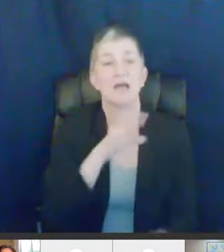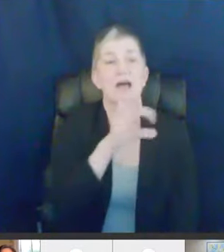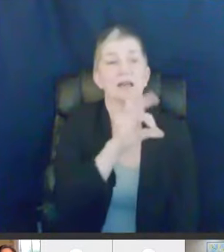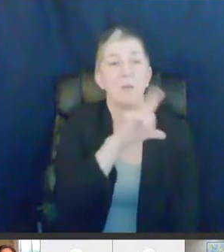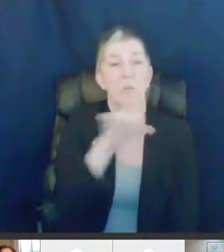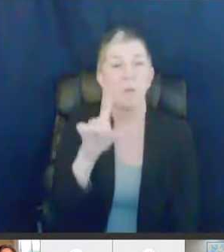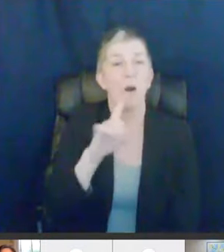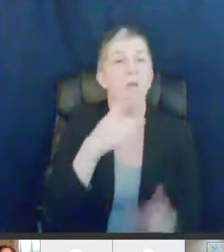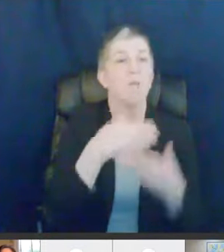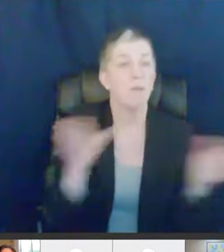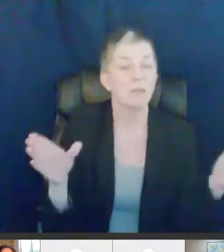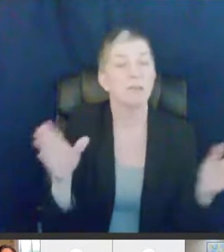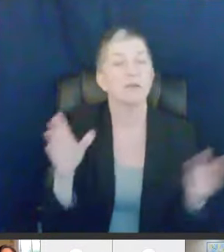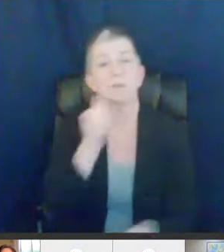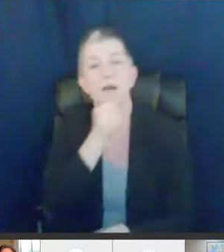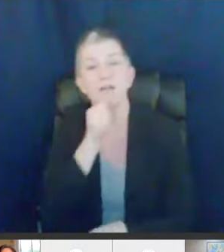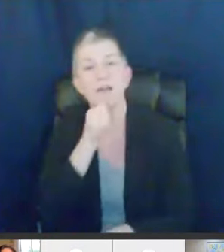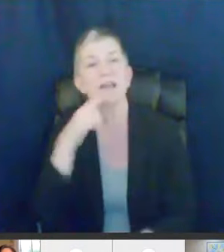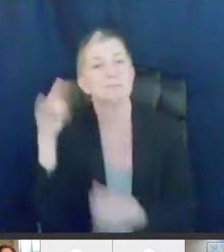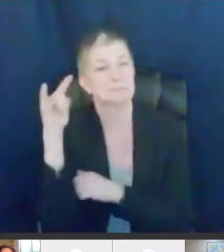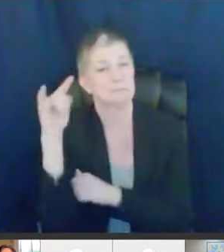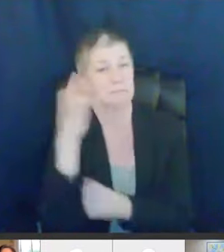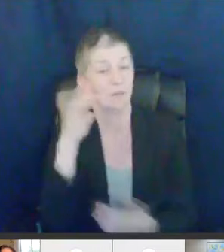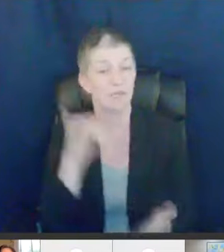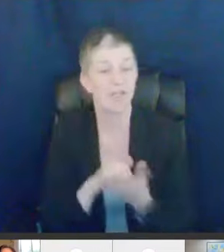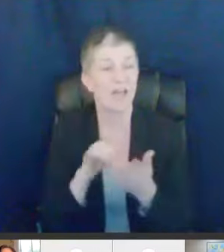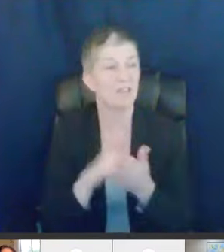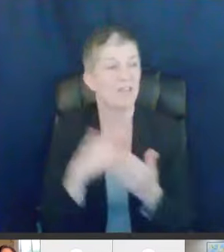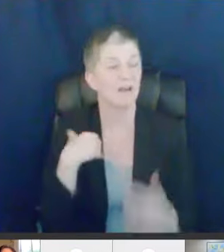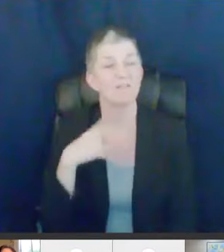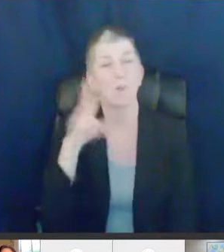medical services these agencies are staffed by over 1,600 EMS practitioners